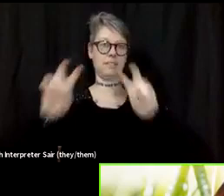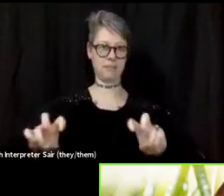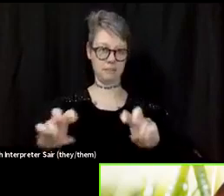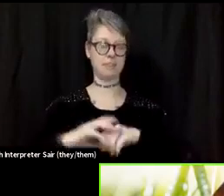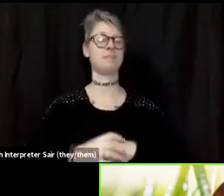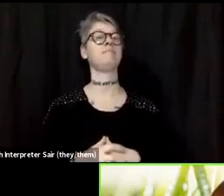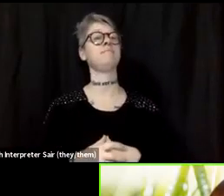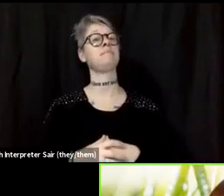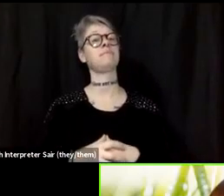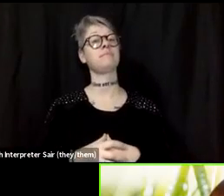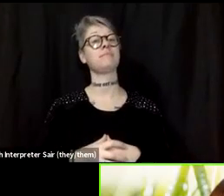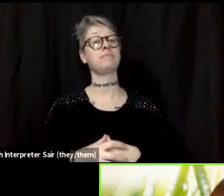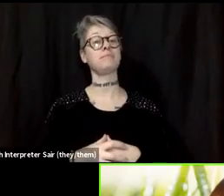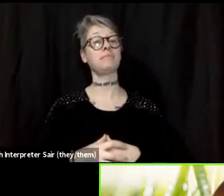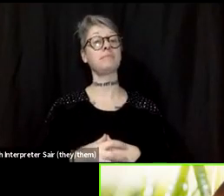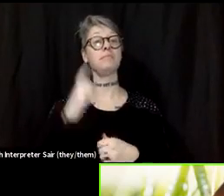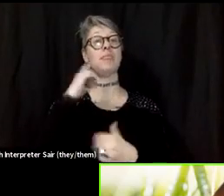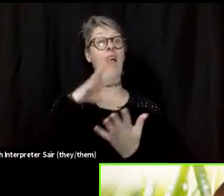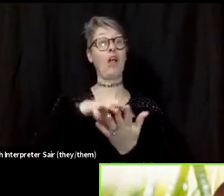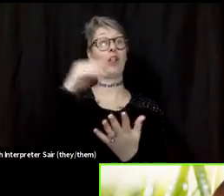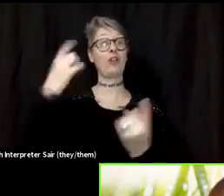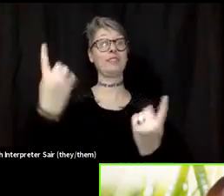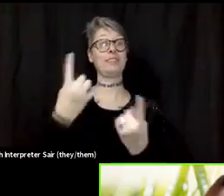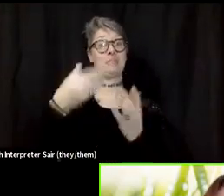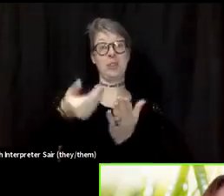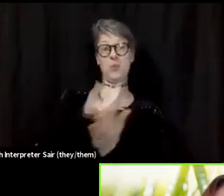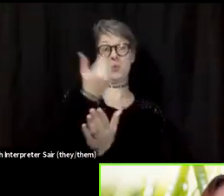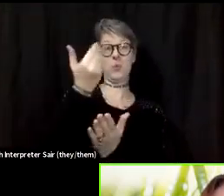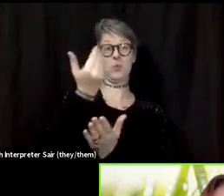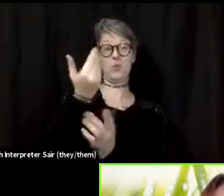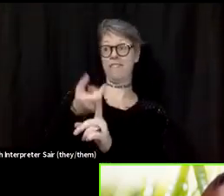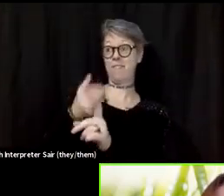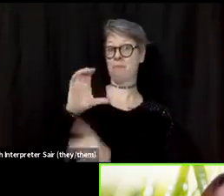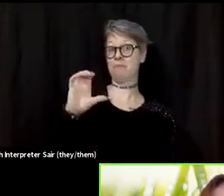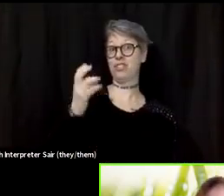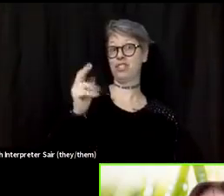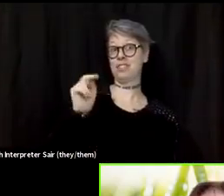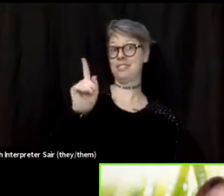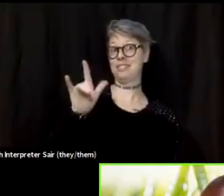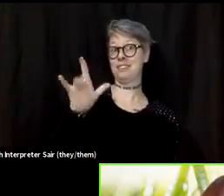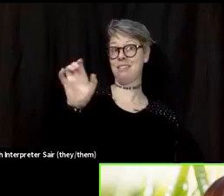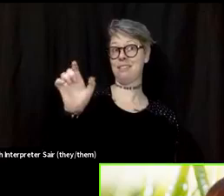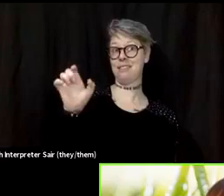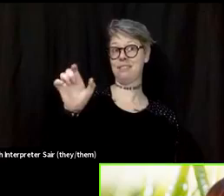talk about assessments. And I just learned something new from I just learned something new from Chantelle.